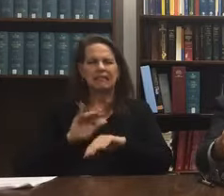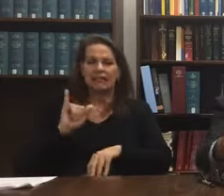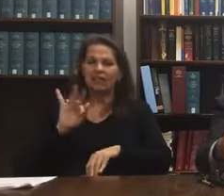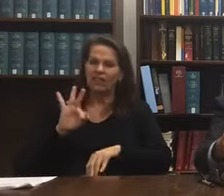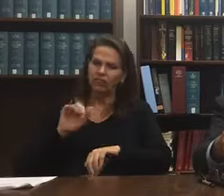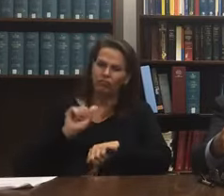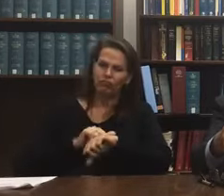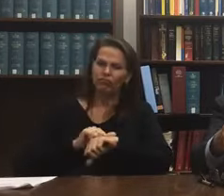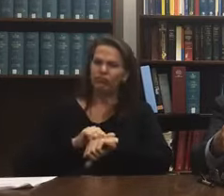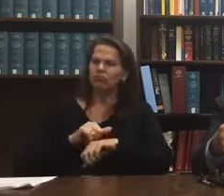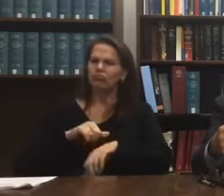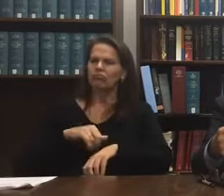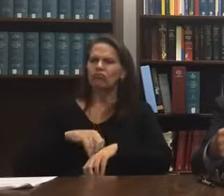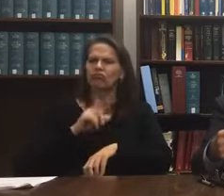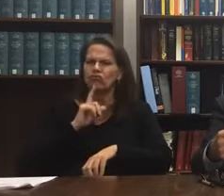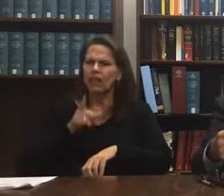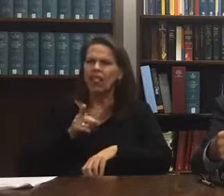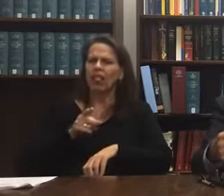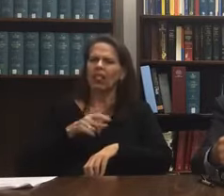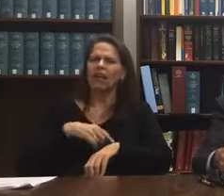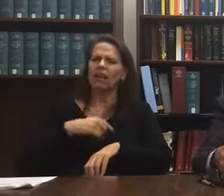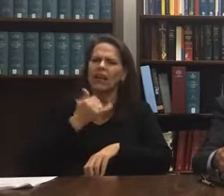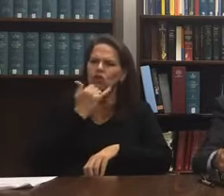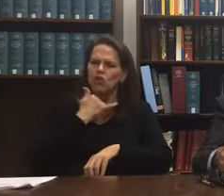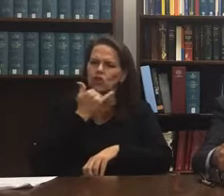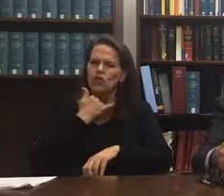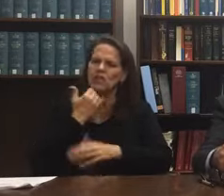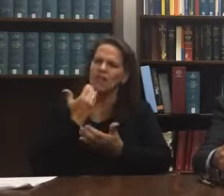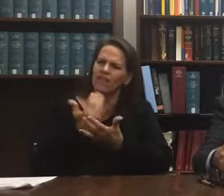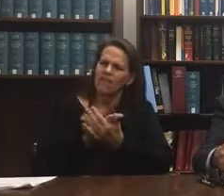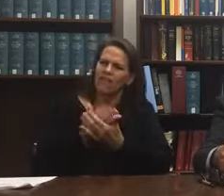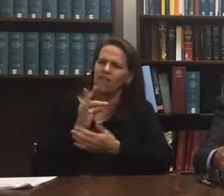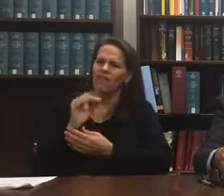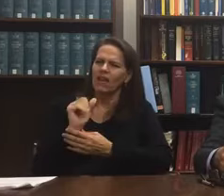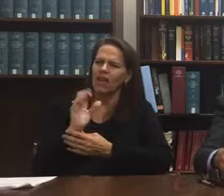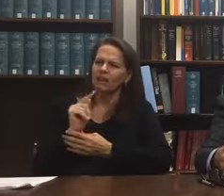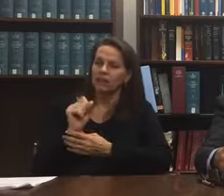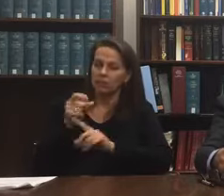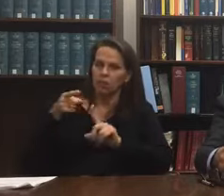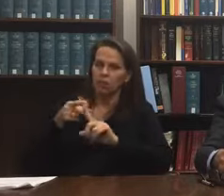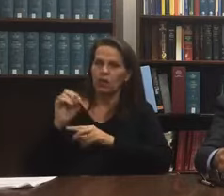errors or things you want to point out does does the nursing rule say you can't